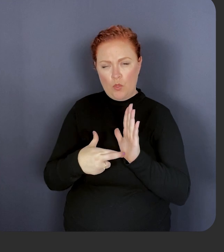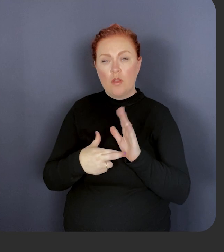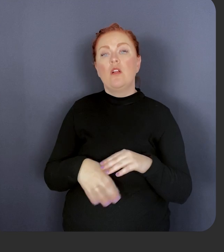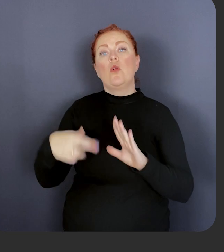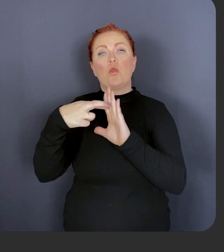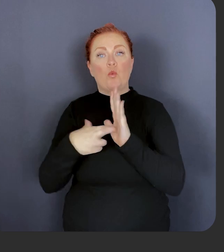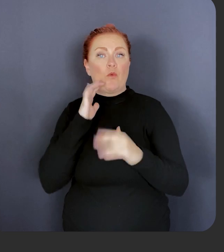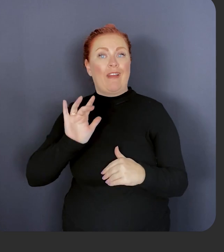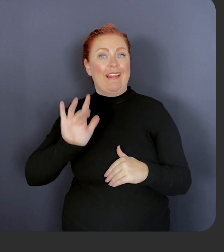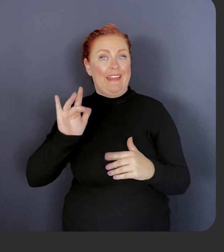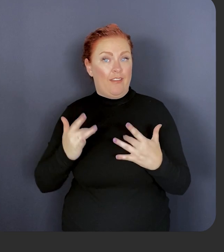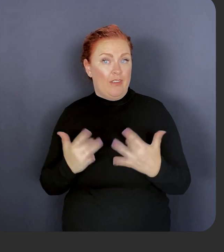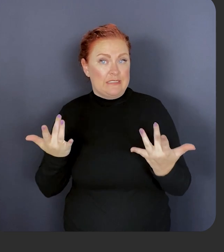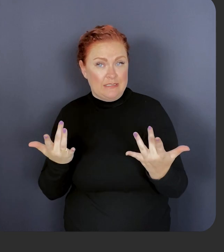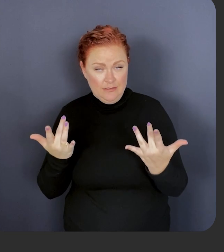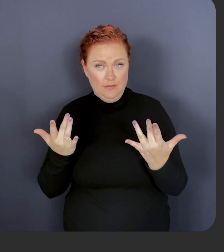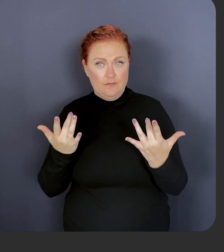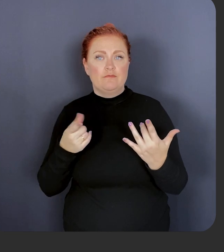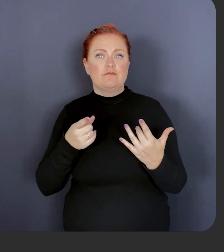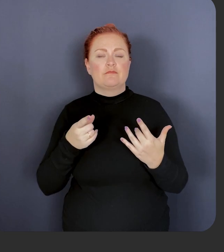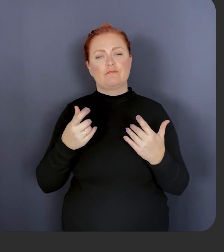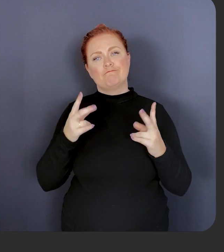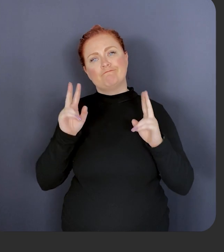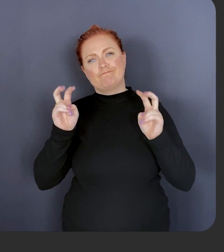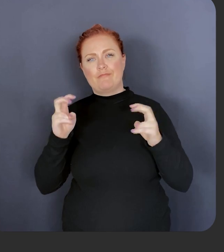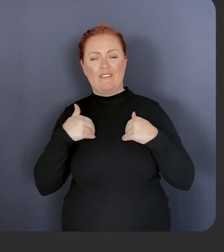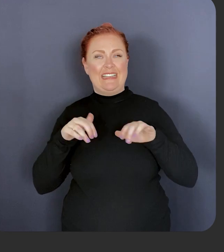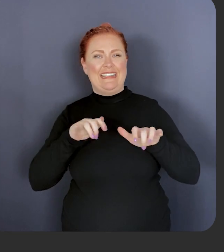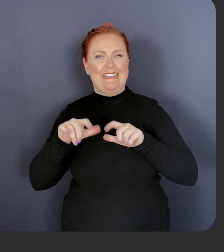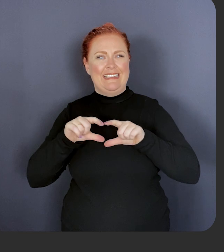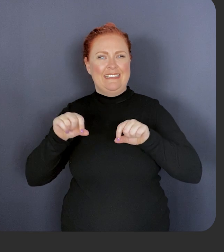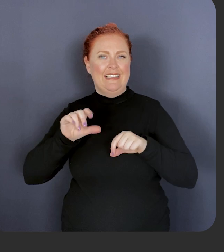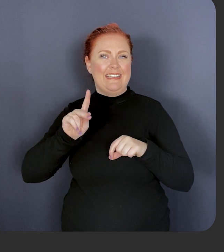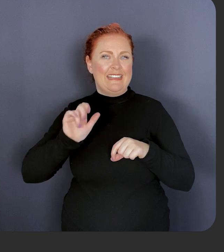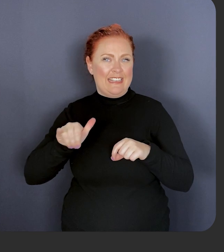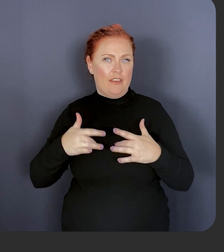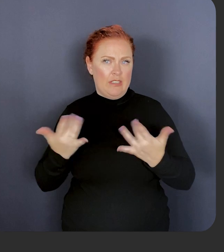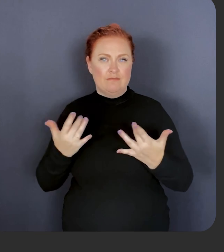So the rule for click-events-have-key-events can see that there's something in my app that's not working